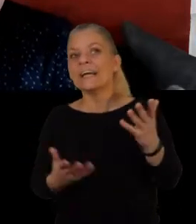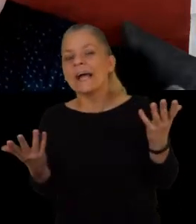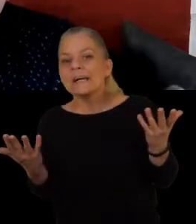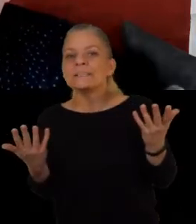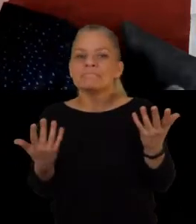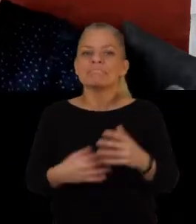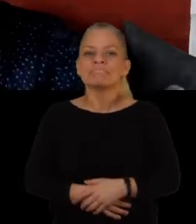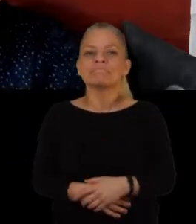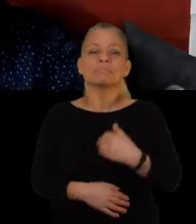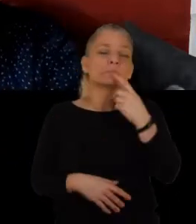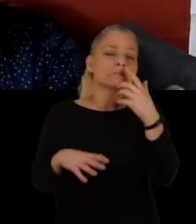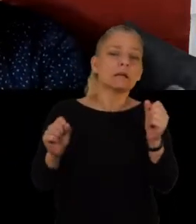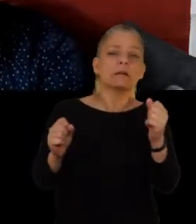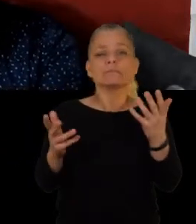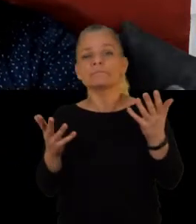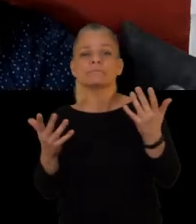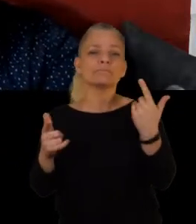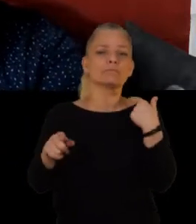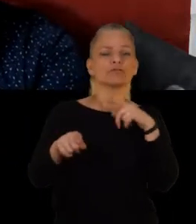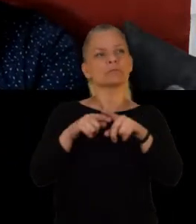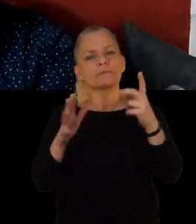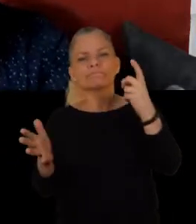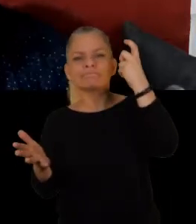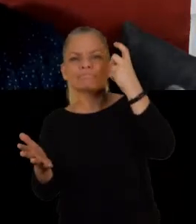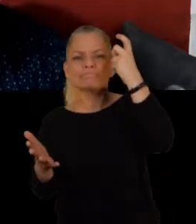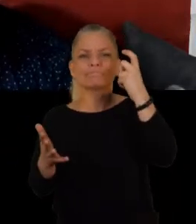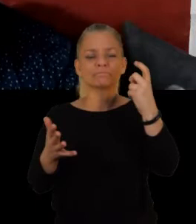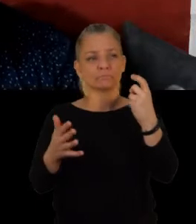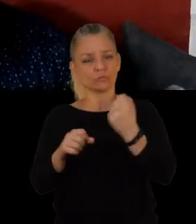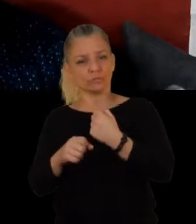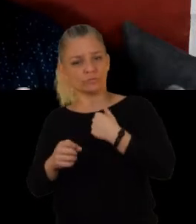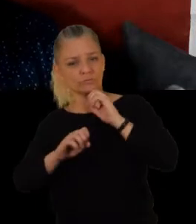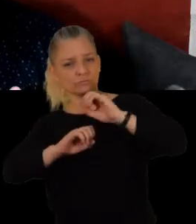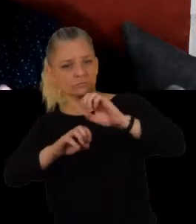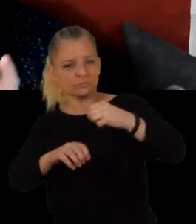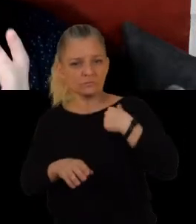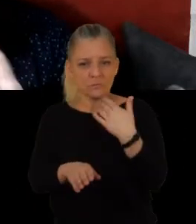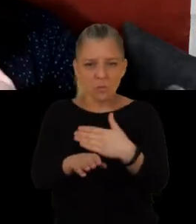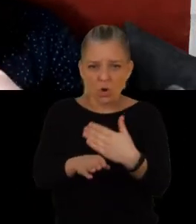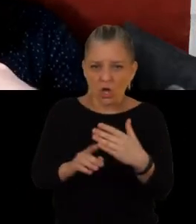it's a big one i suppose yeah i can start on i suppose i was trying to consider should i tell